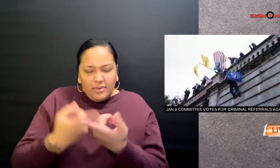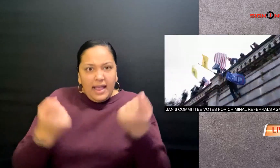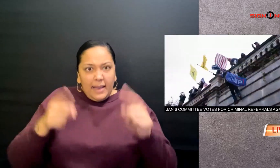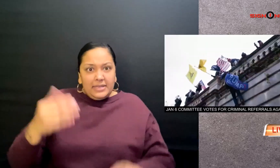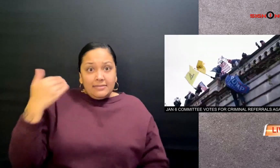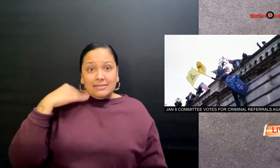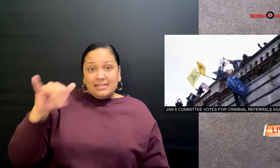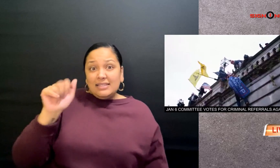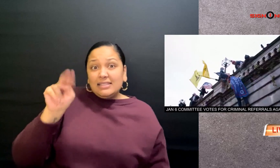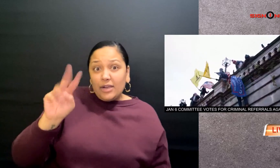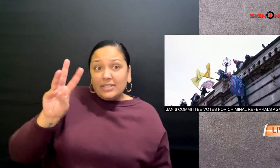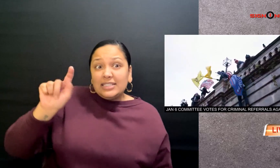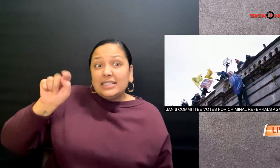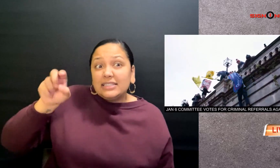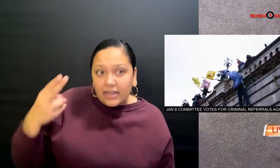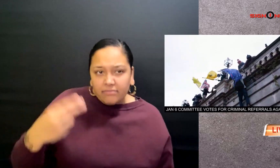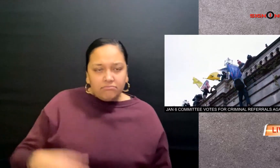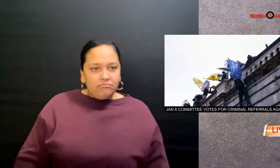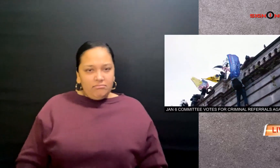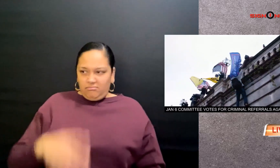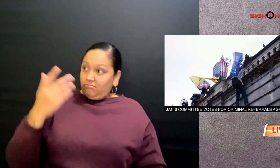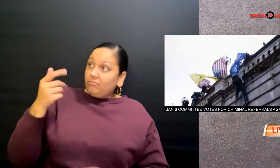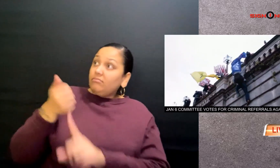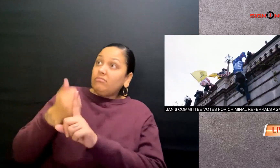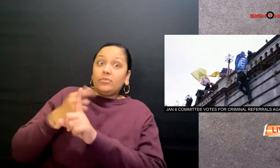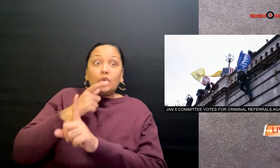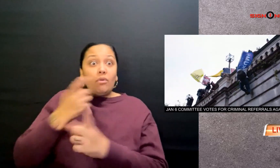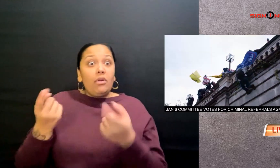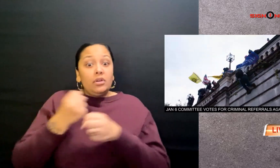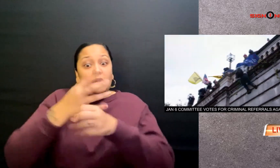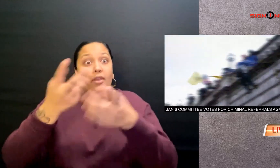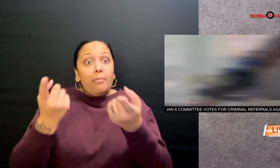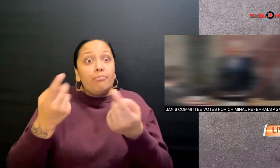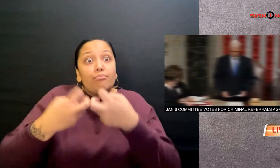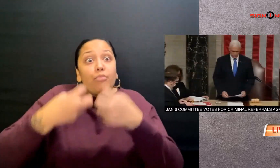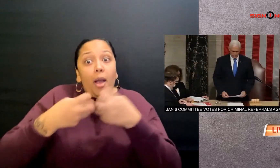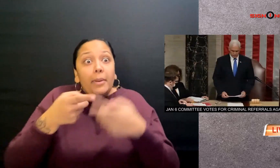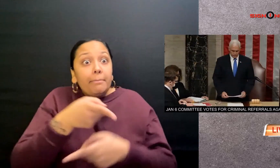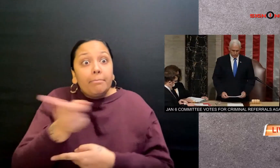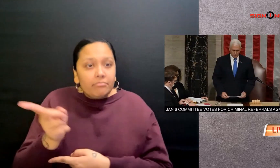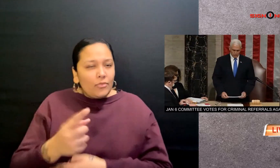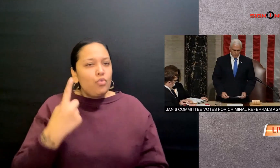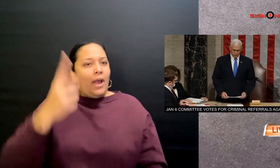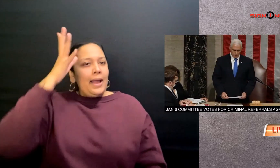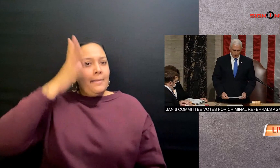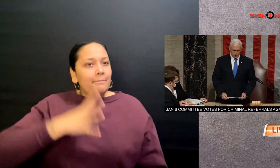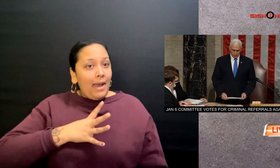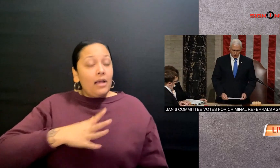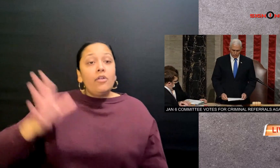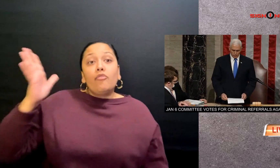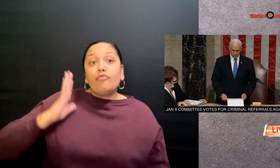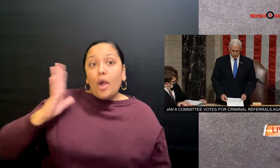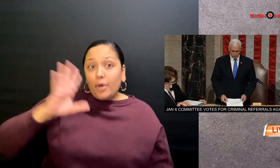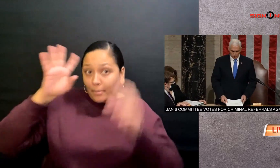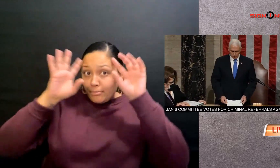conclusion the central cause of January 6 was one man former President Donald Trump